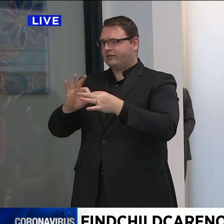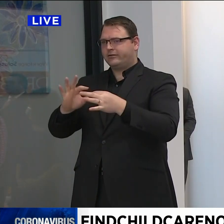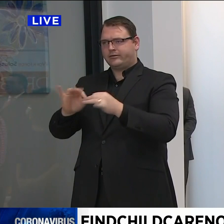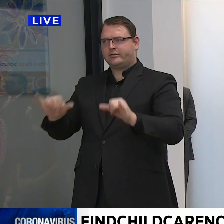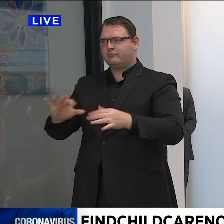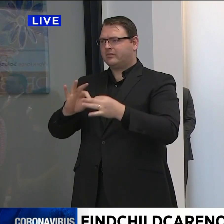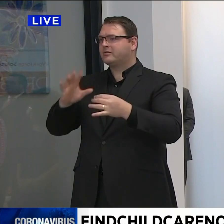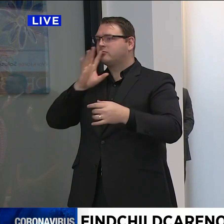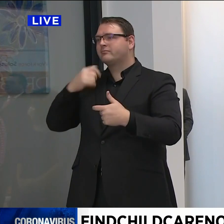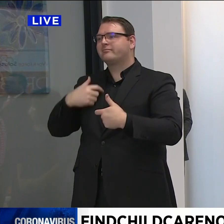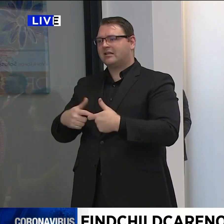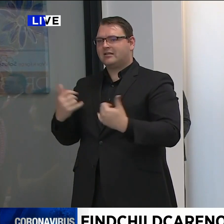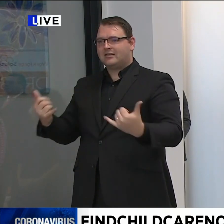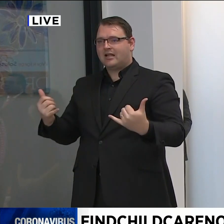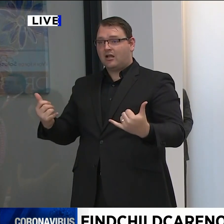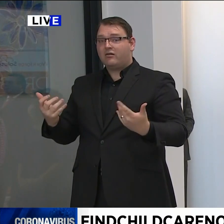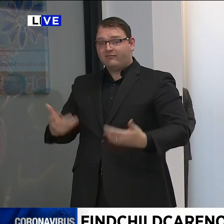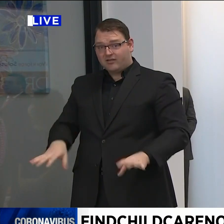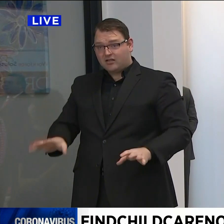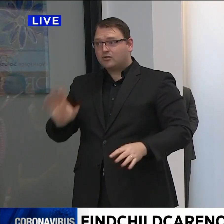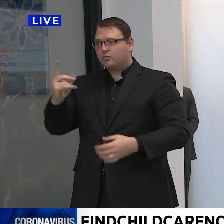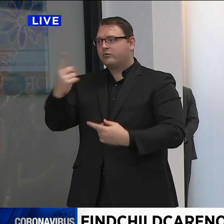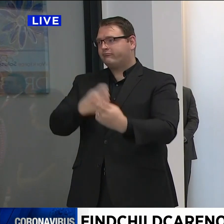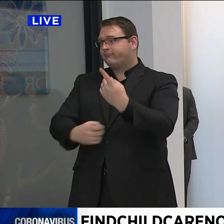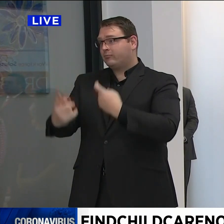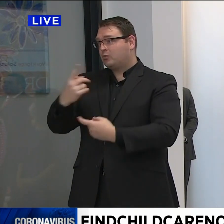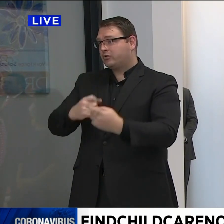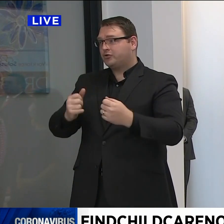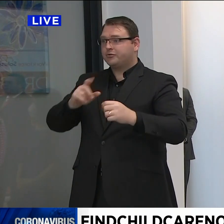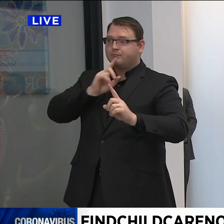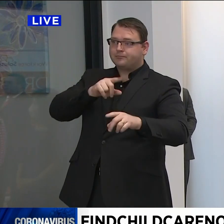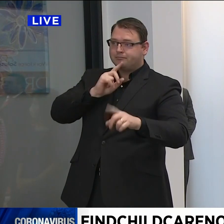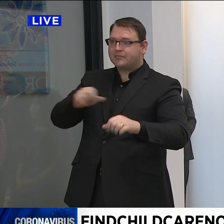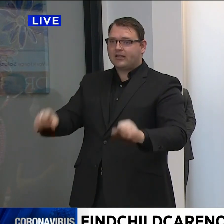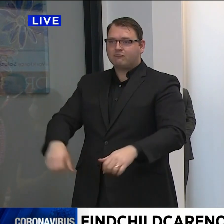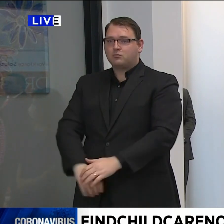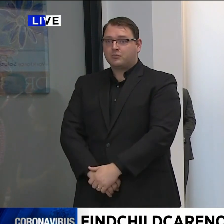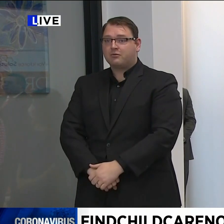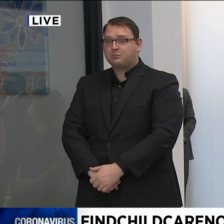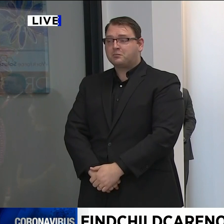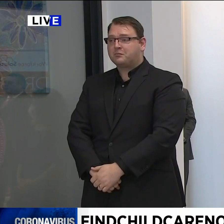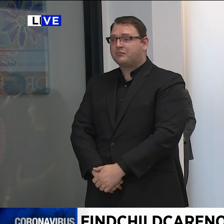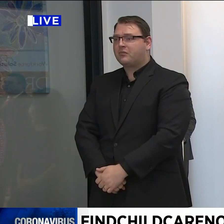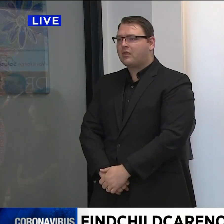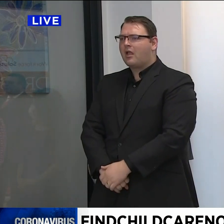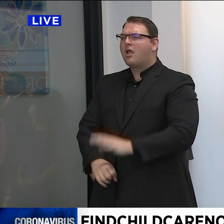our community. So I’ll leave it there all repeat my remarks and there all repeat my remarks and speak anish and then speak anish and then I also obviously will be I also obviously will be available for in